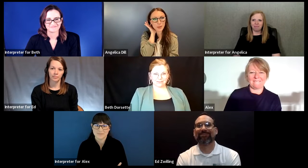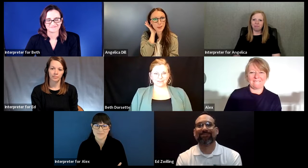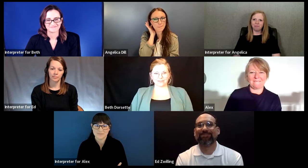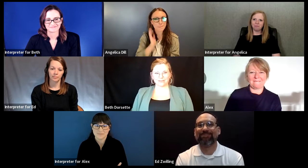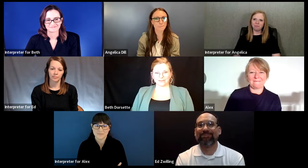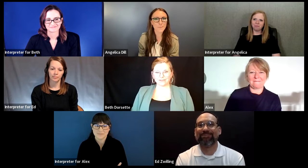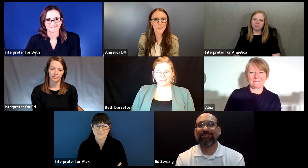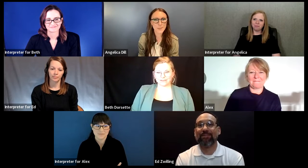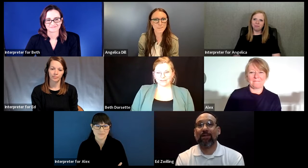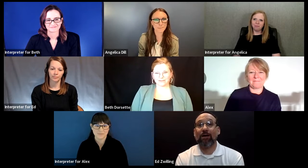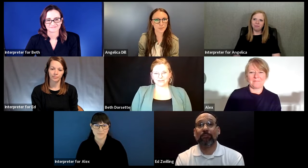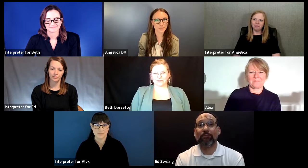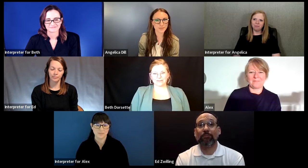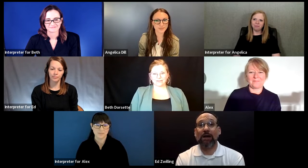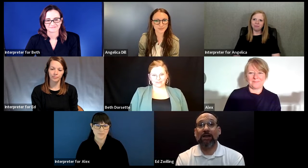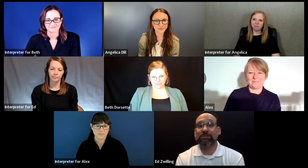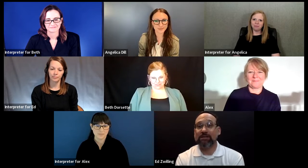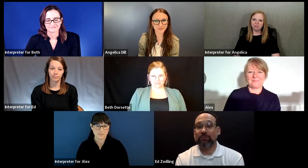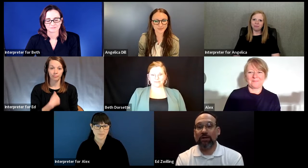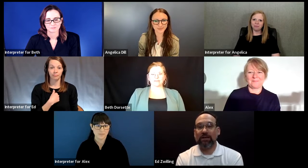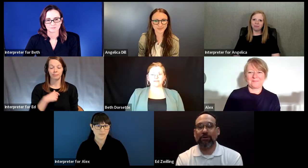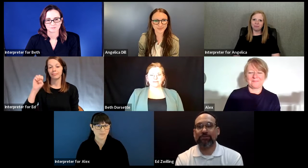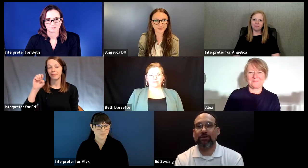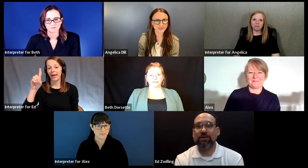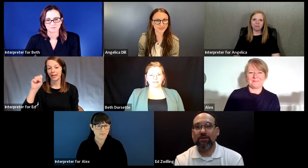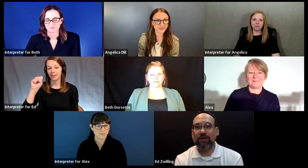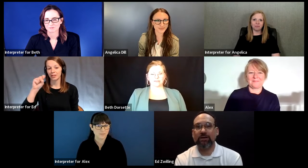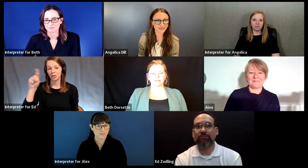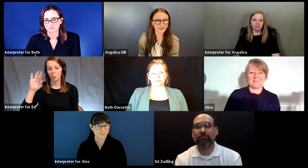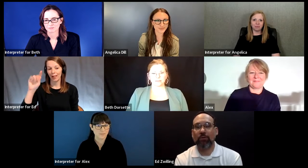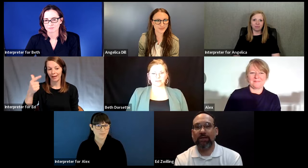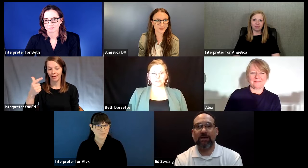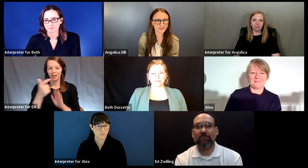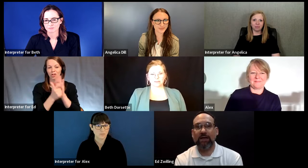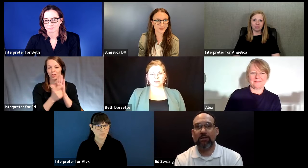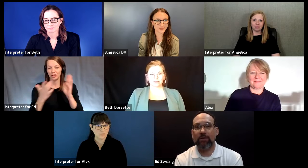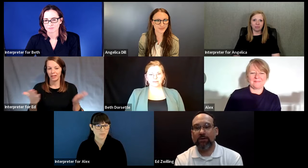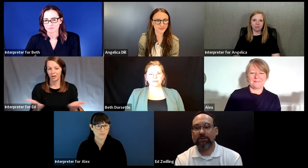My name is Ed Zwilling I'm an attorney here in Birmingham, Alabama.